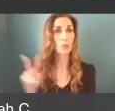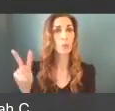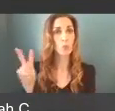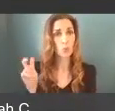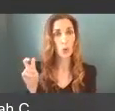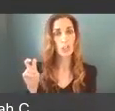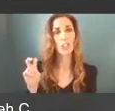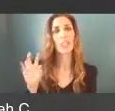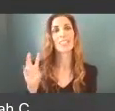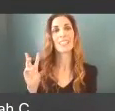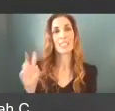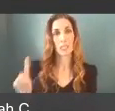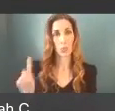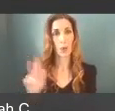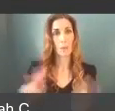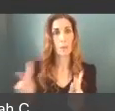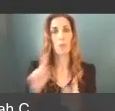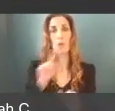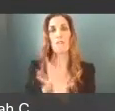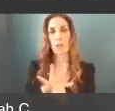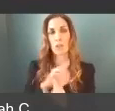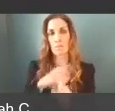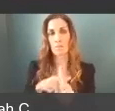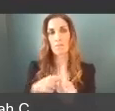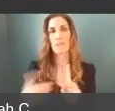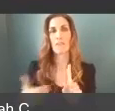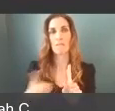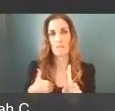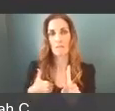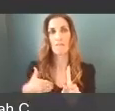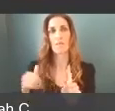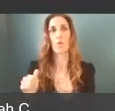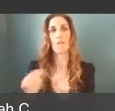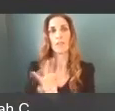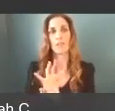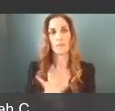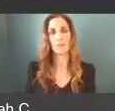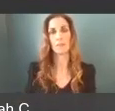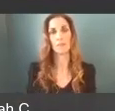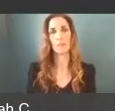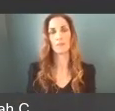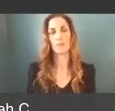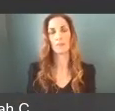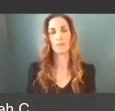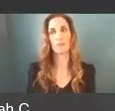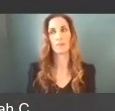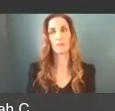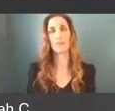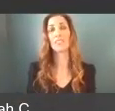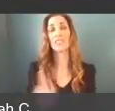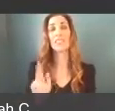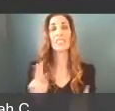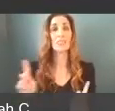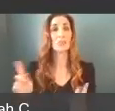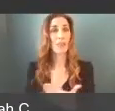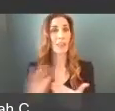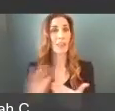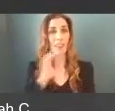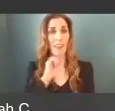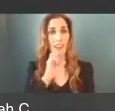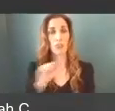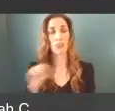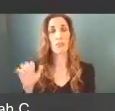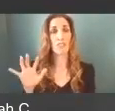deaths confirmed positive from COVID-19. These six individuals ranged in age from 54 to 90 years